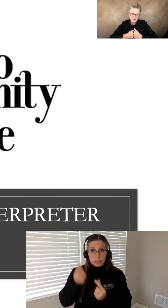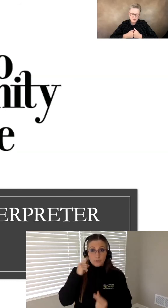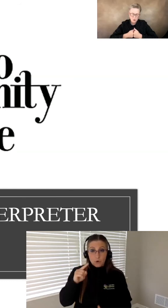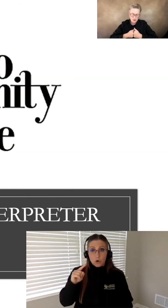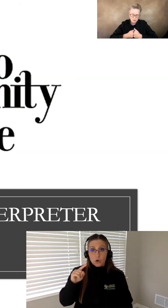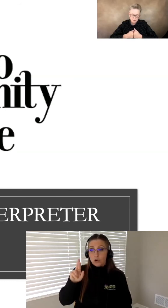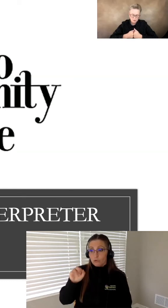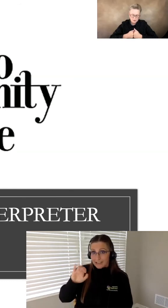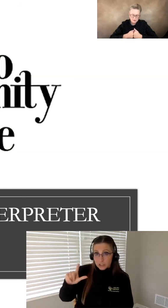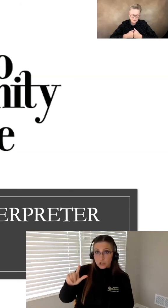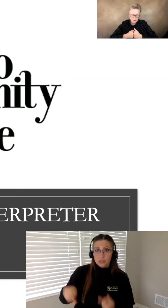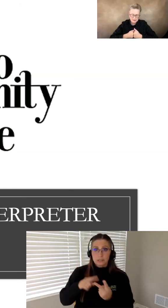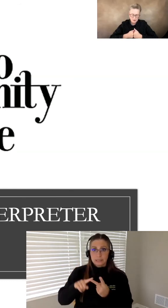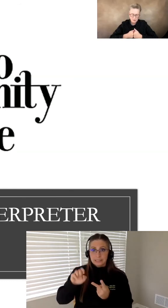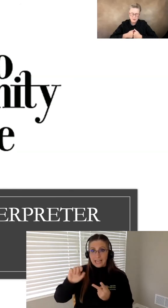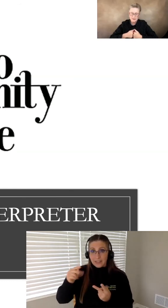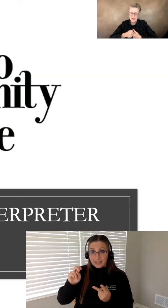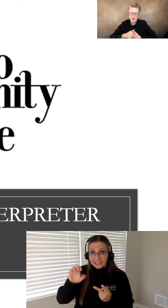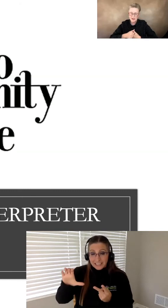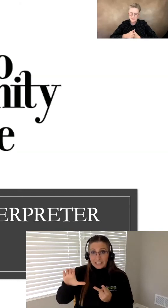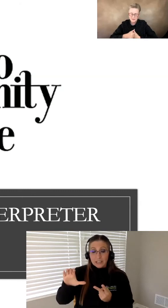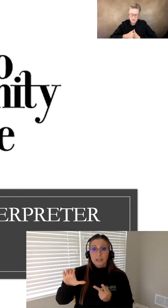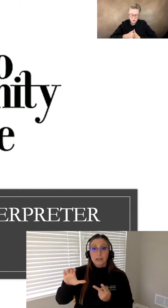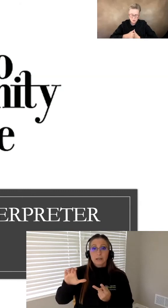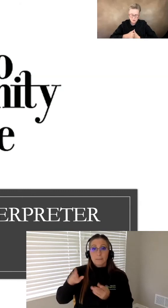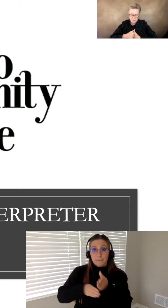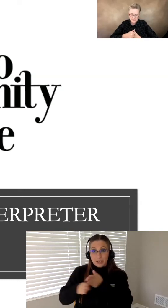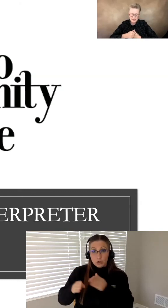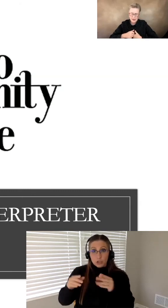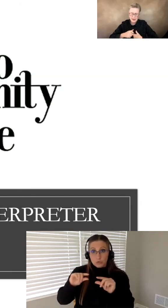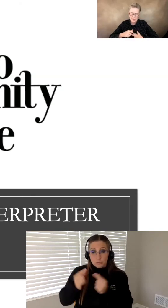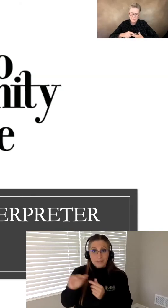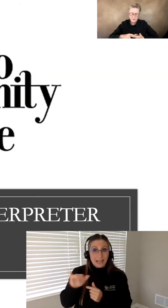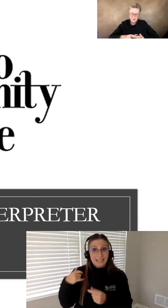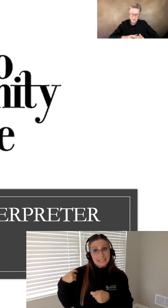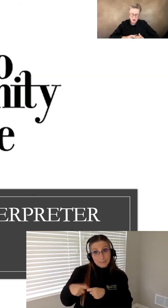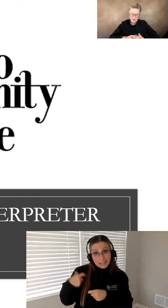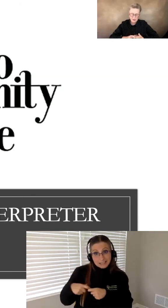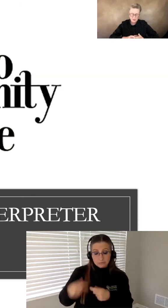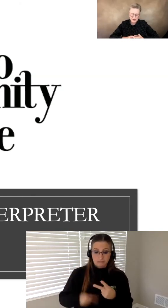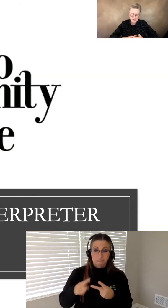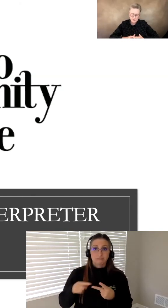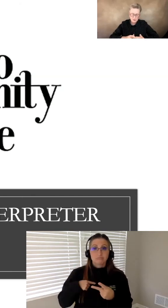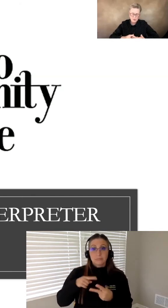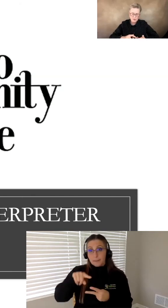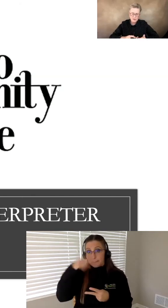minority groups for example Hispanic and Latinos and African-American and black interpreters